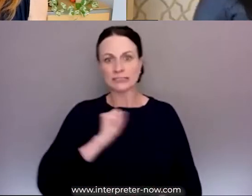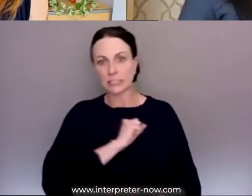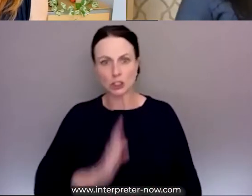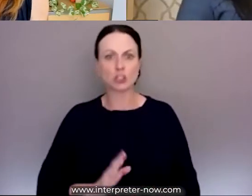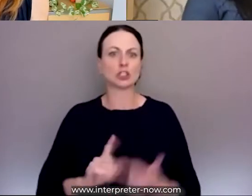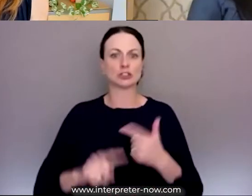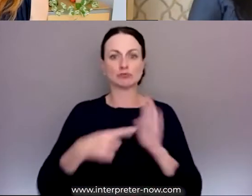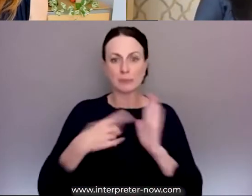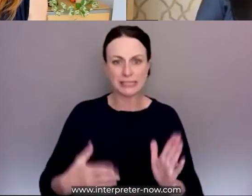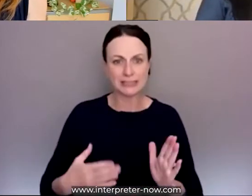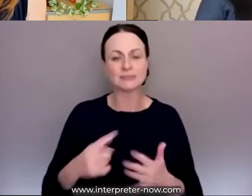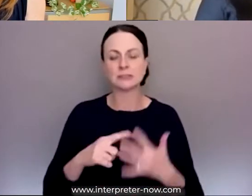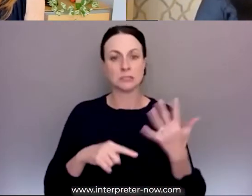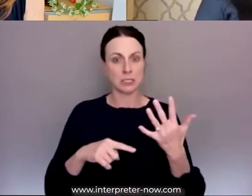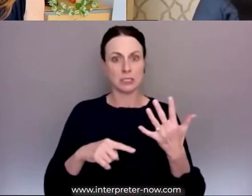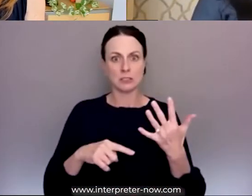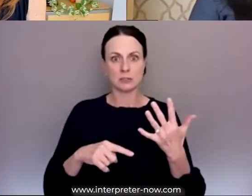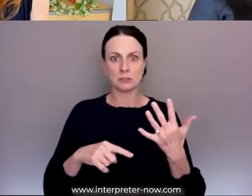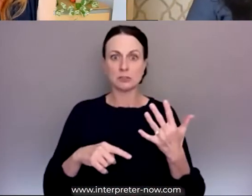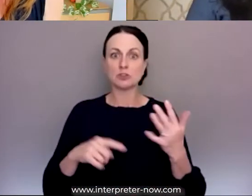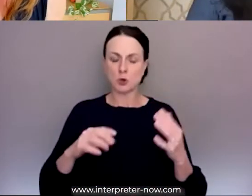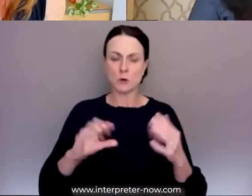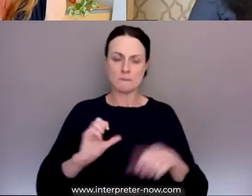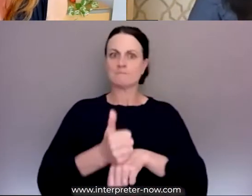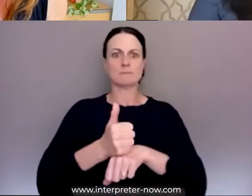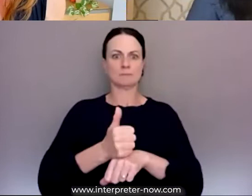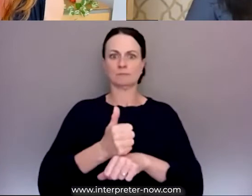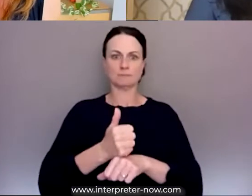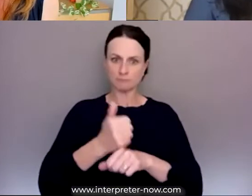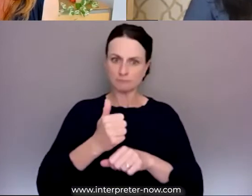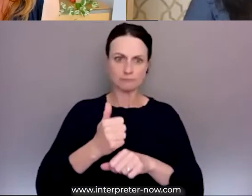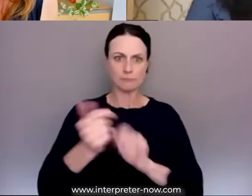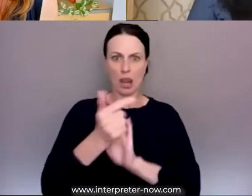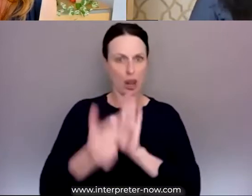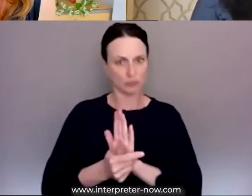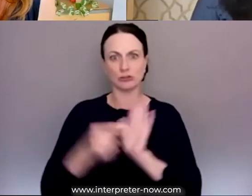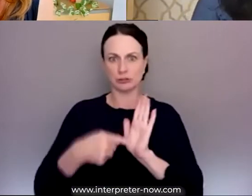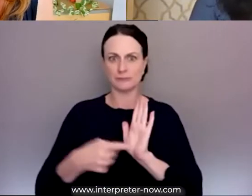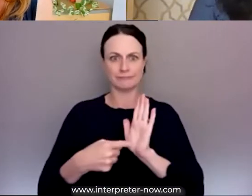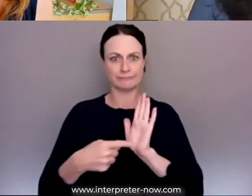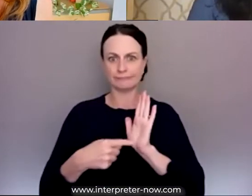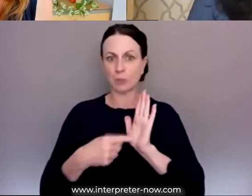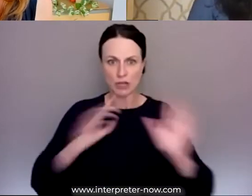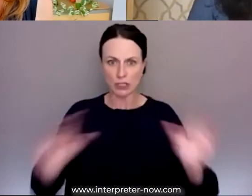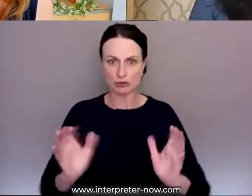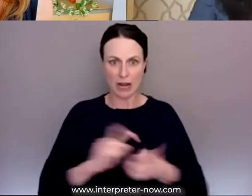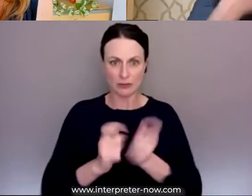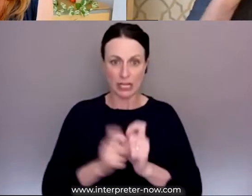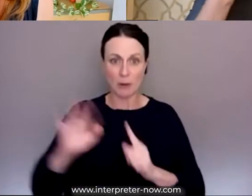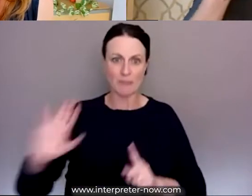to move on legislation and to really drive change from their perspective.